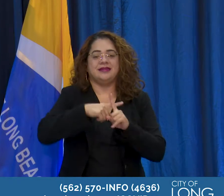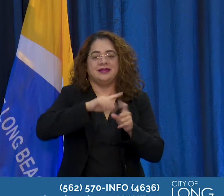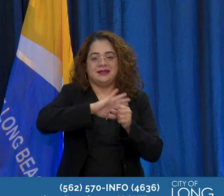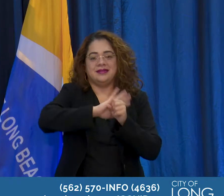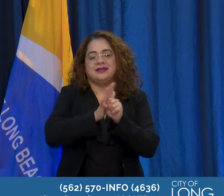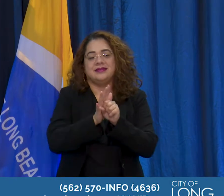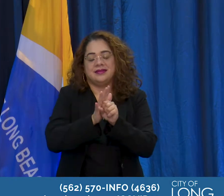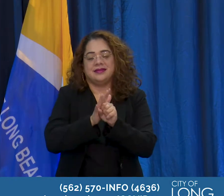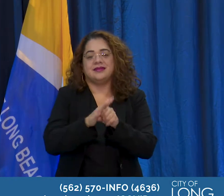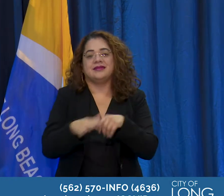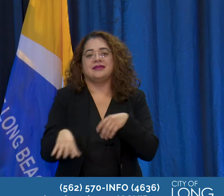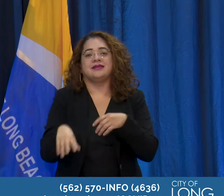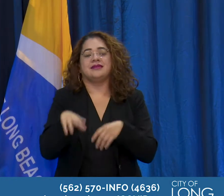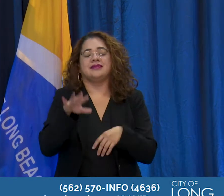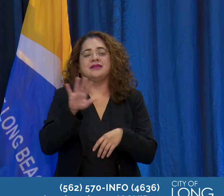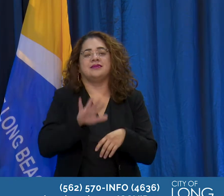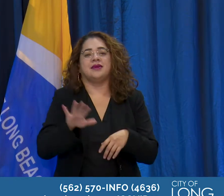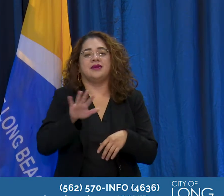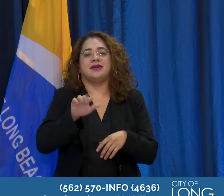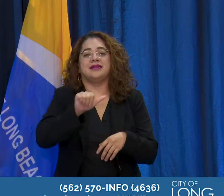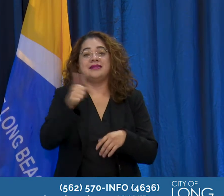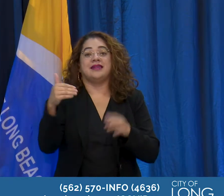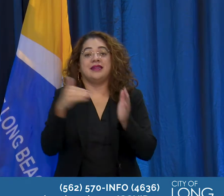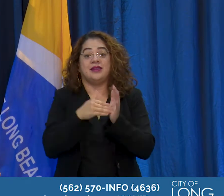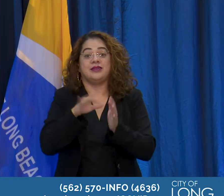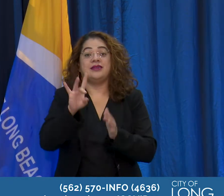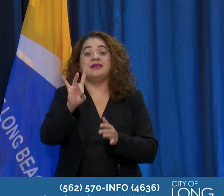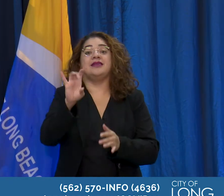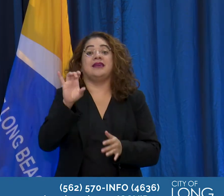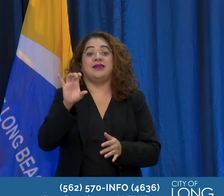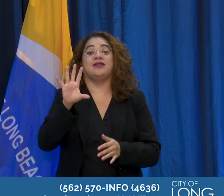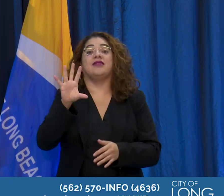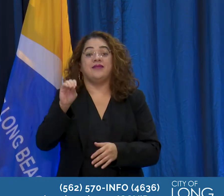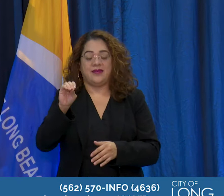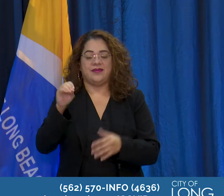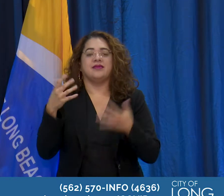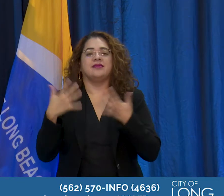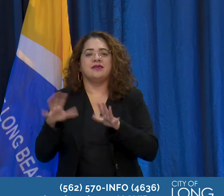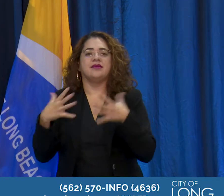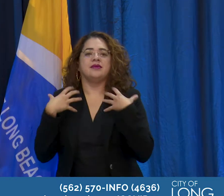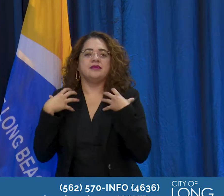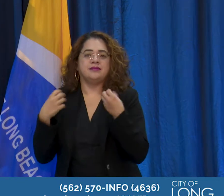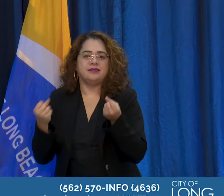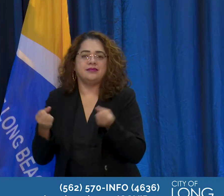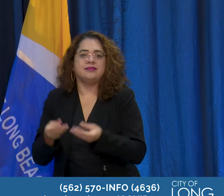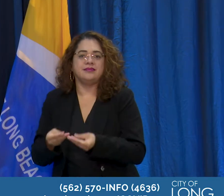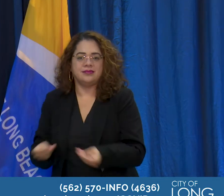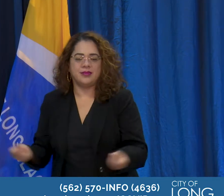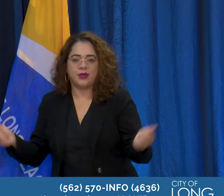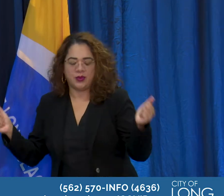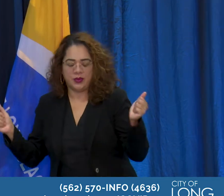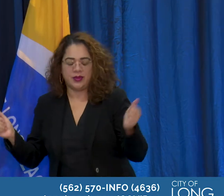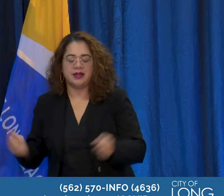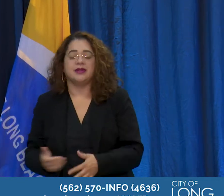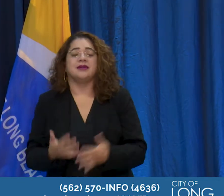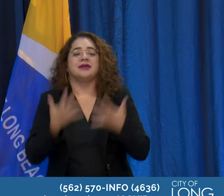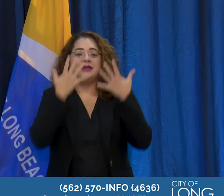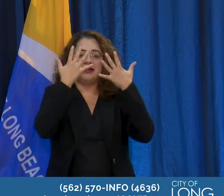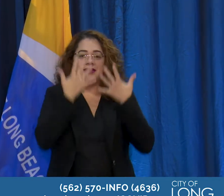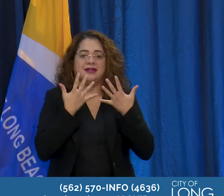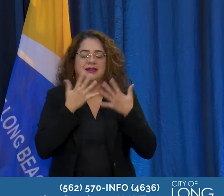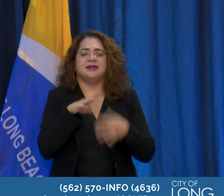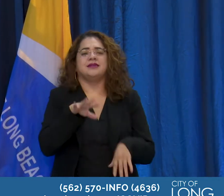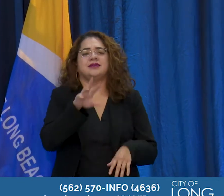Additionally, approximately 10,850 have recovered and sadly we have now lost 240 Long Beach